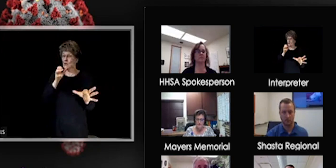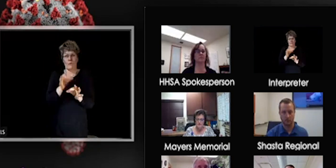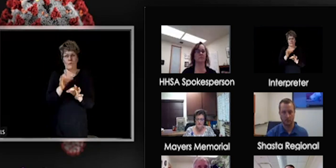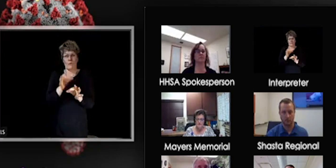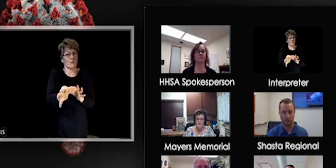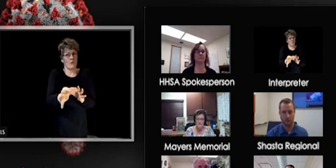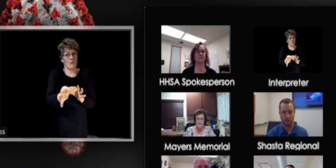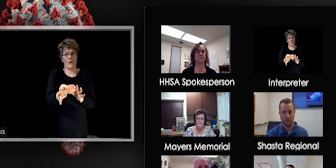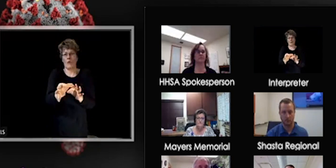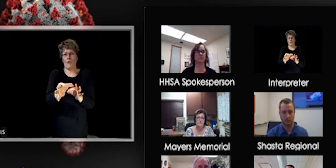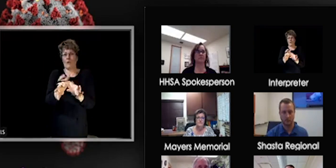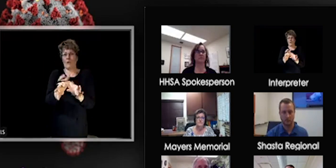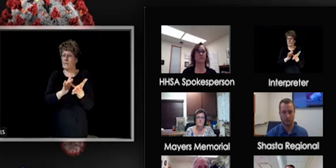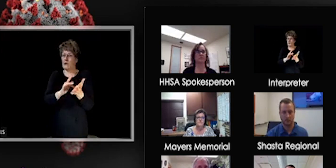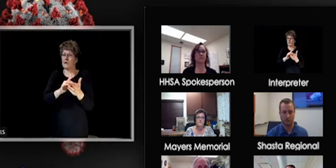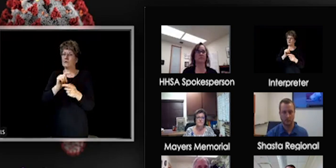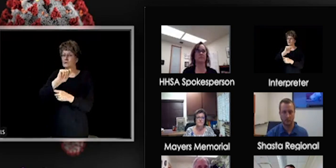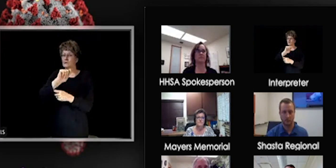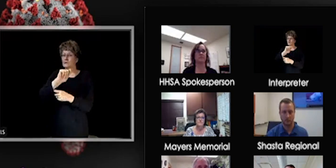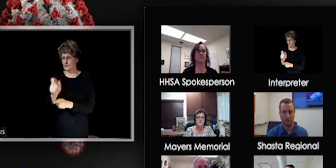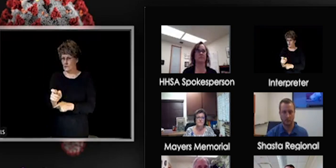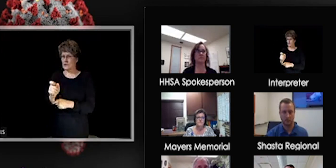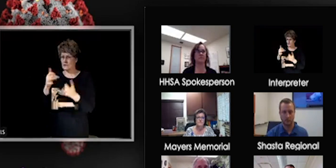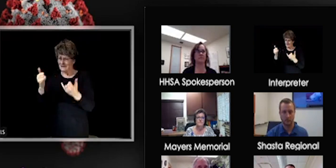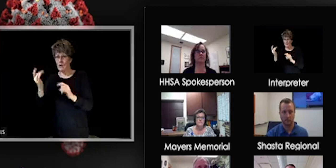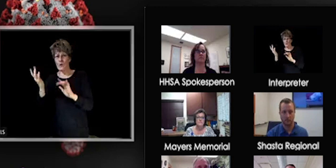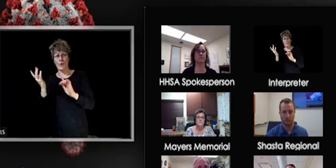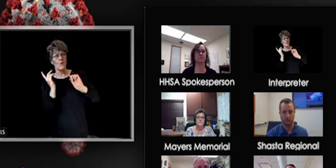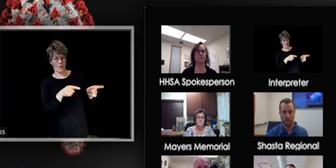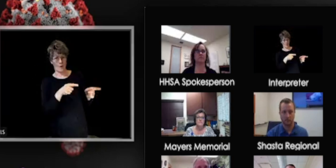putting off medical treatment. And that goes for mental wellbeing, as well. People are